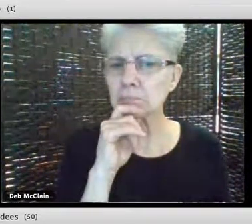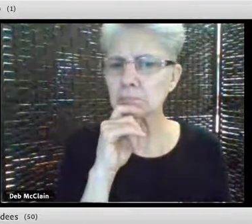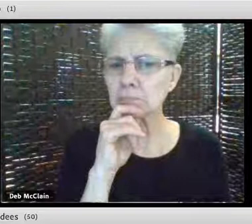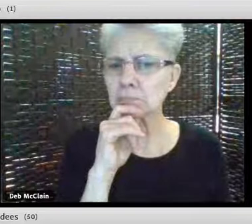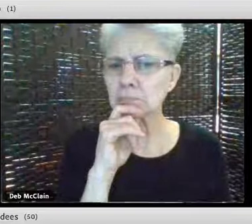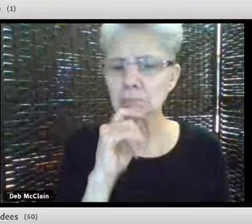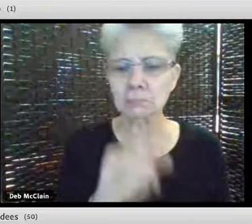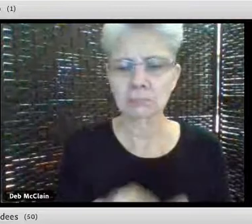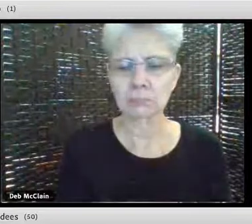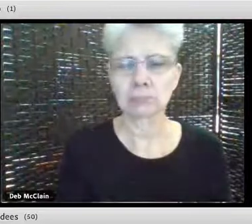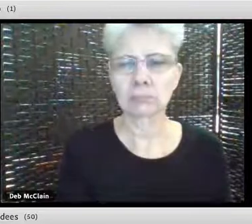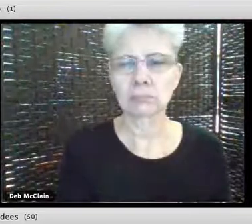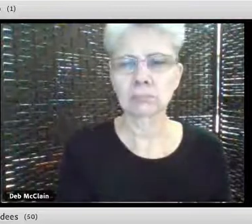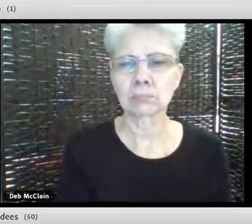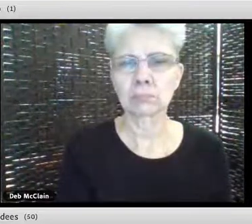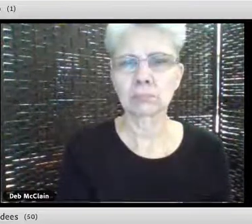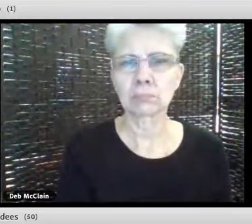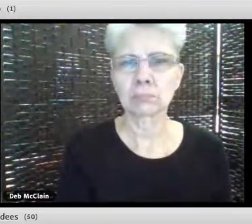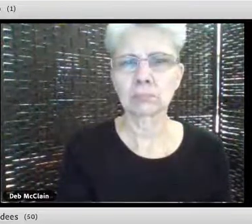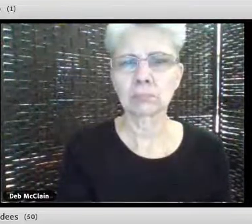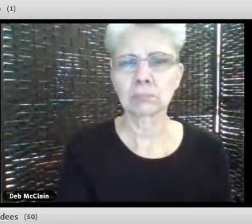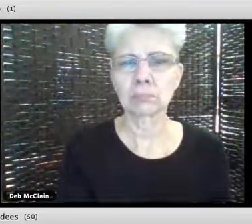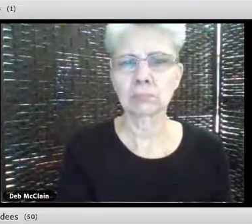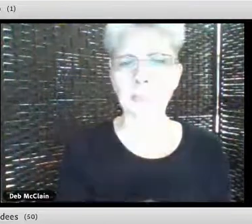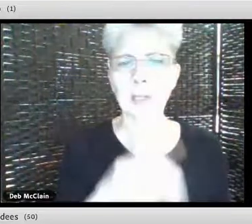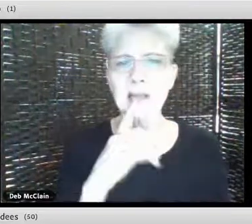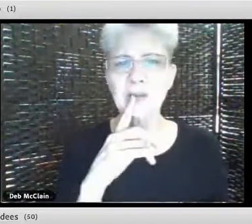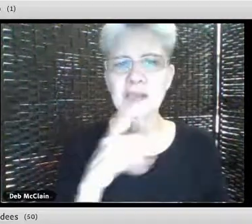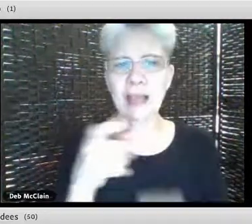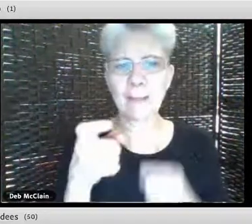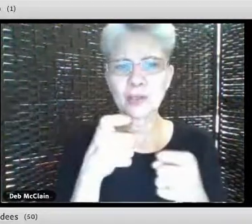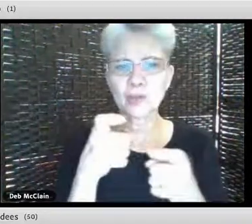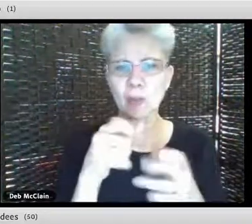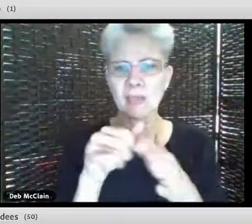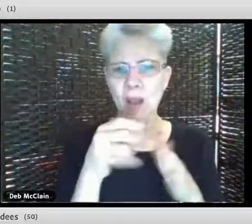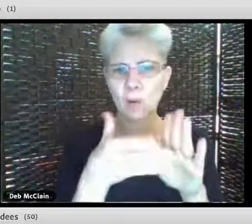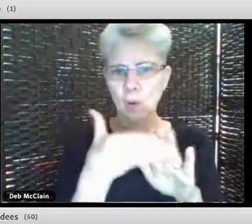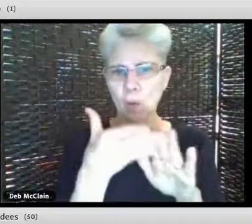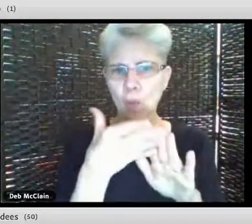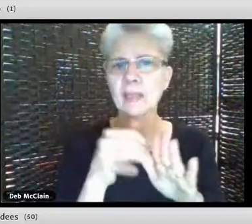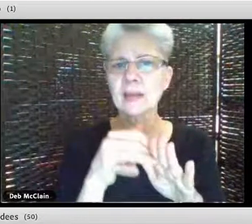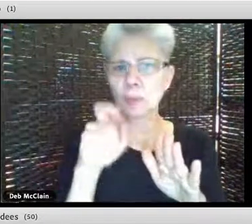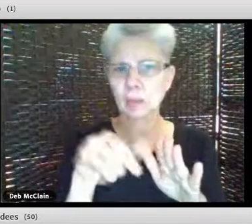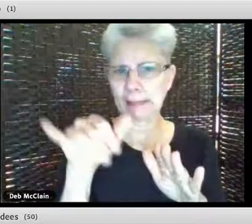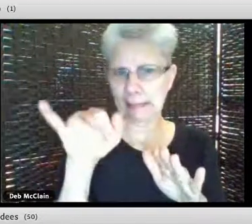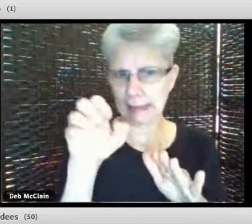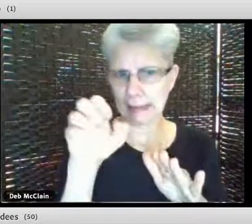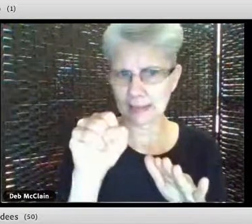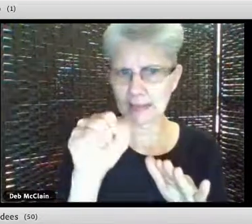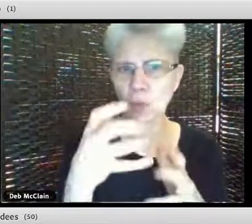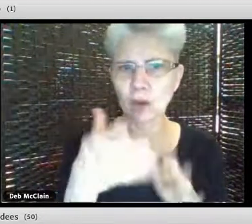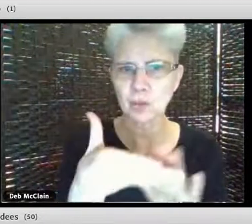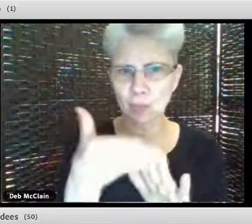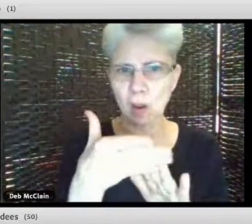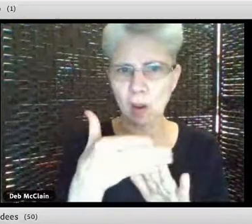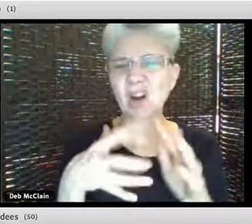It says thanks for downloading it. If you look over here, it's asking me to say as an administrator that I want to run this,